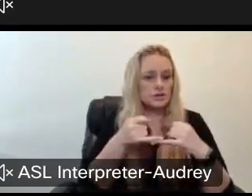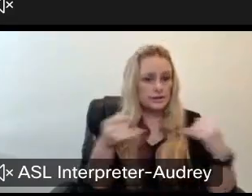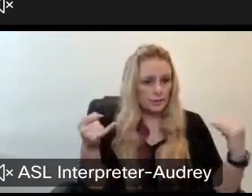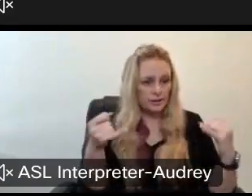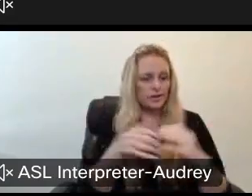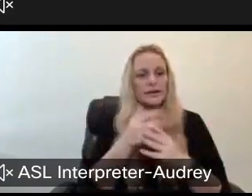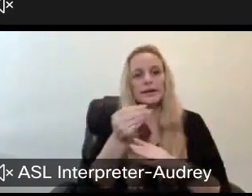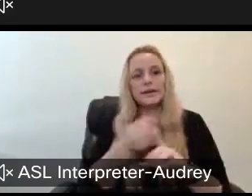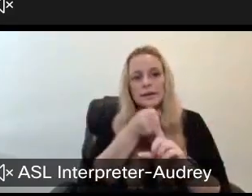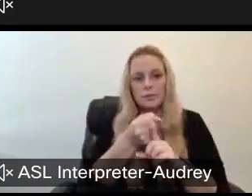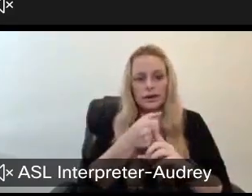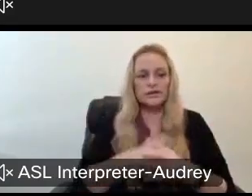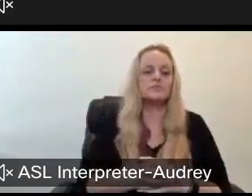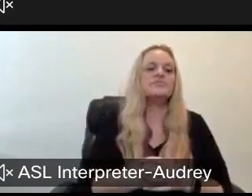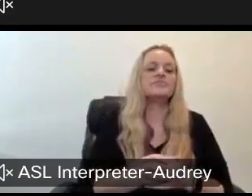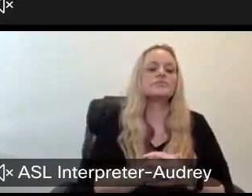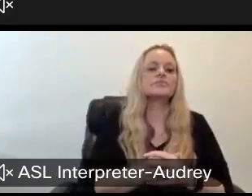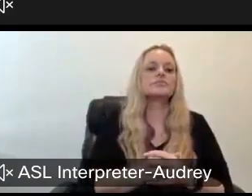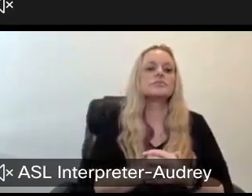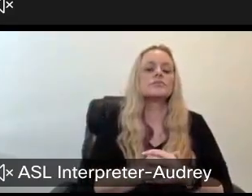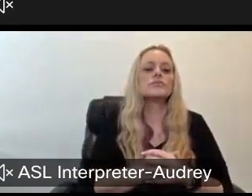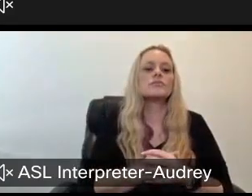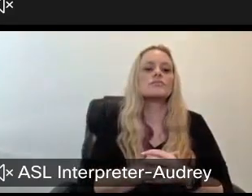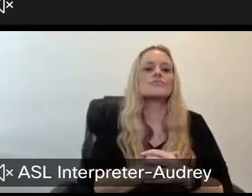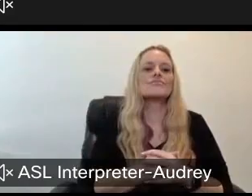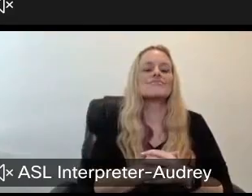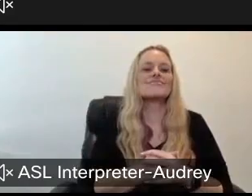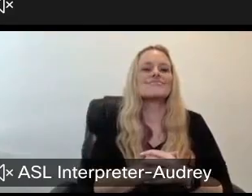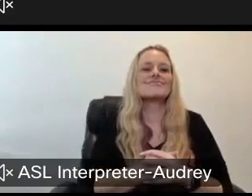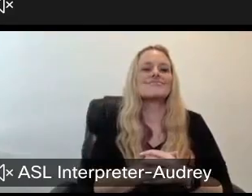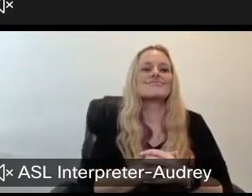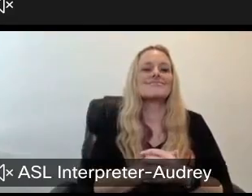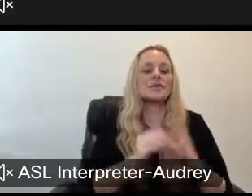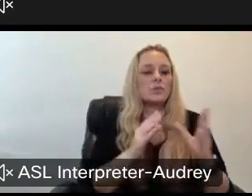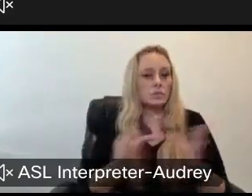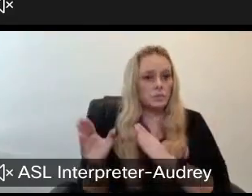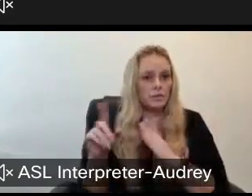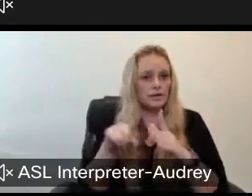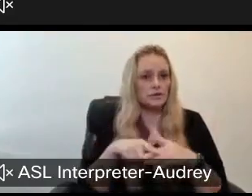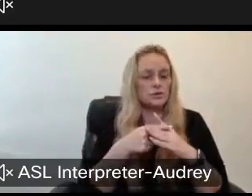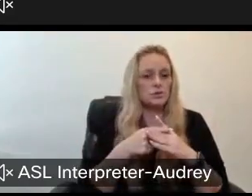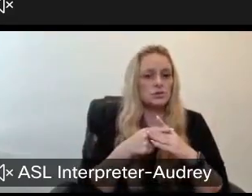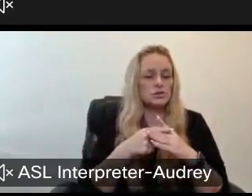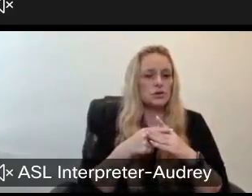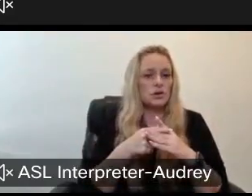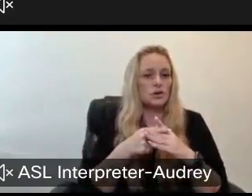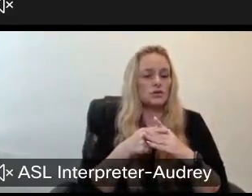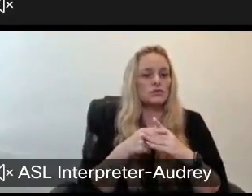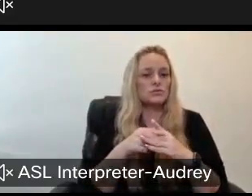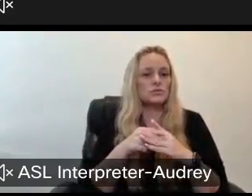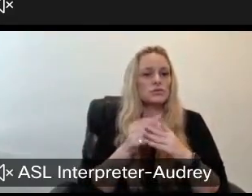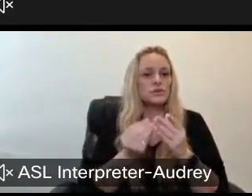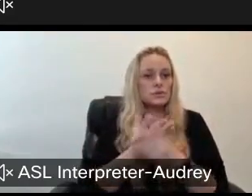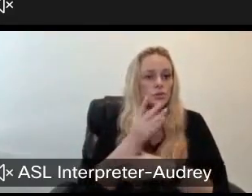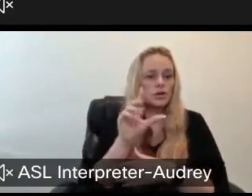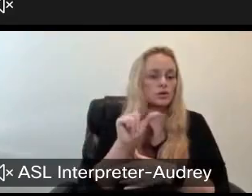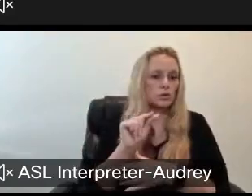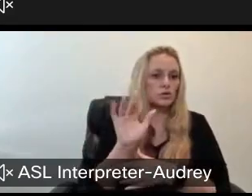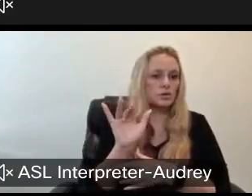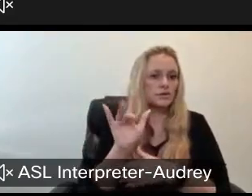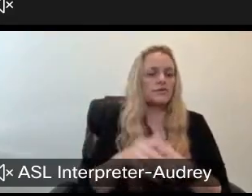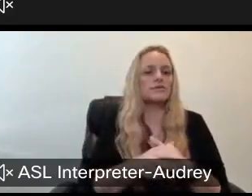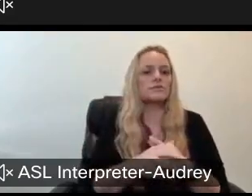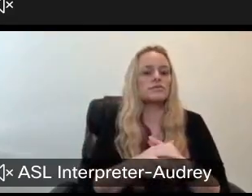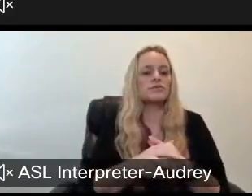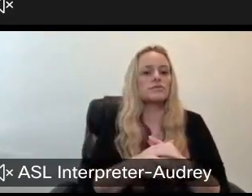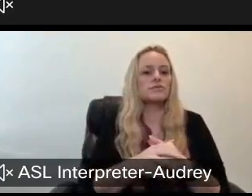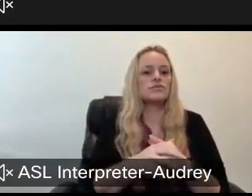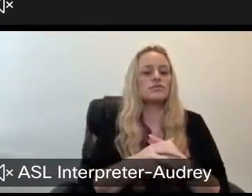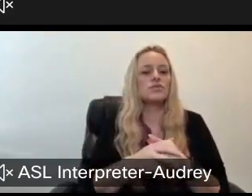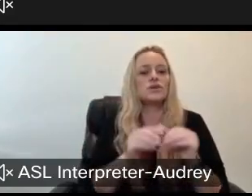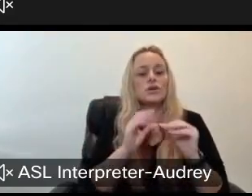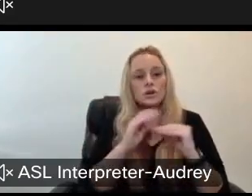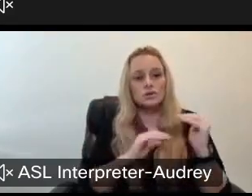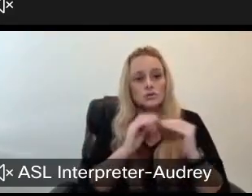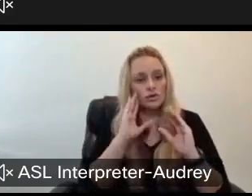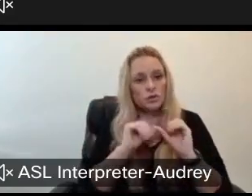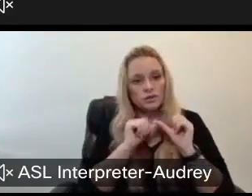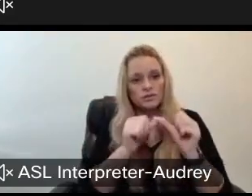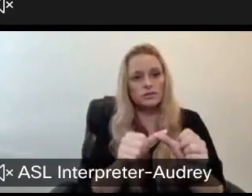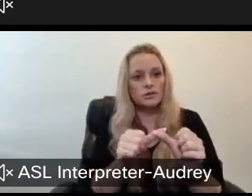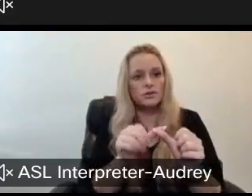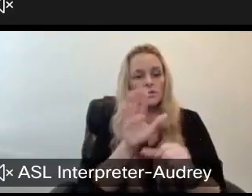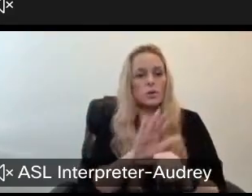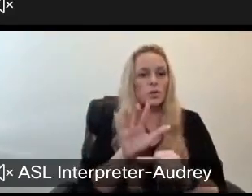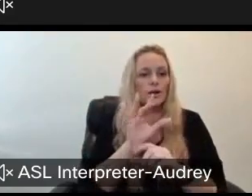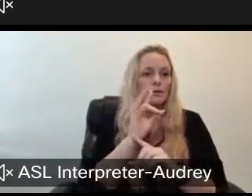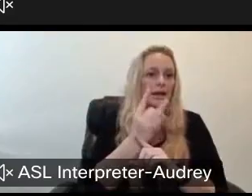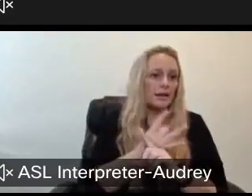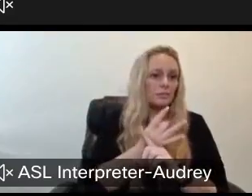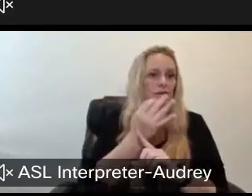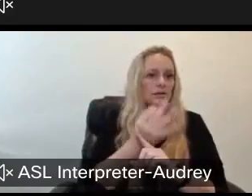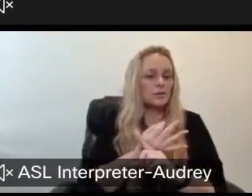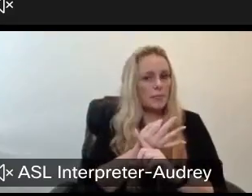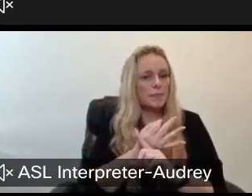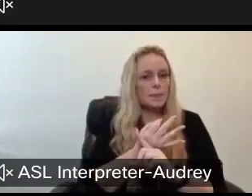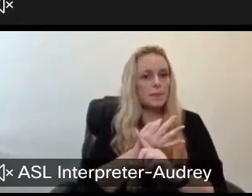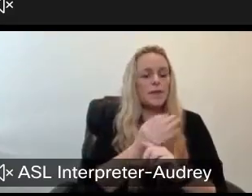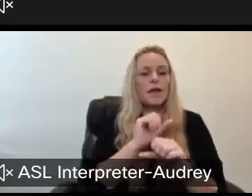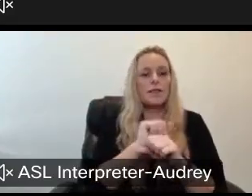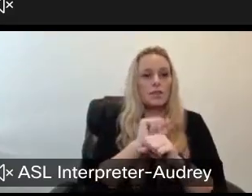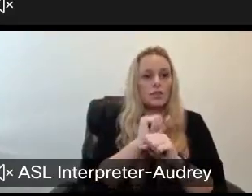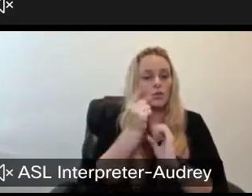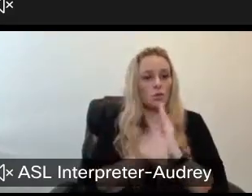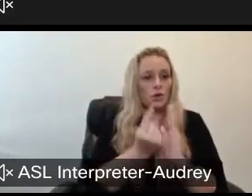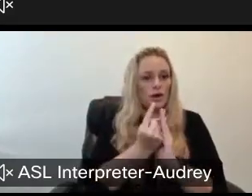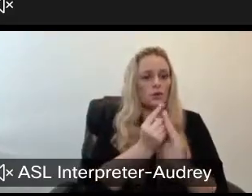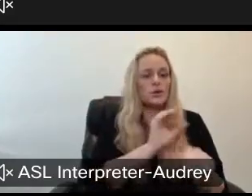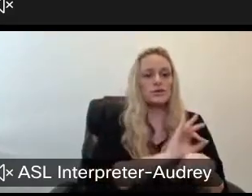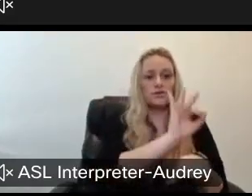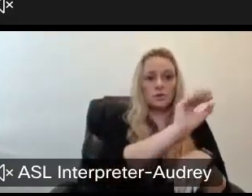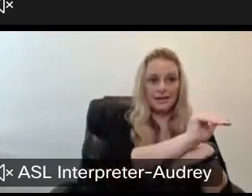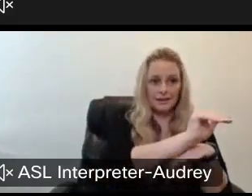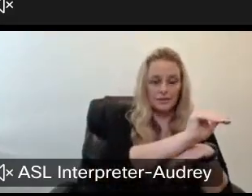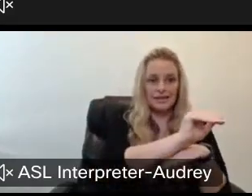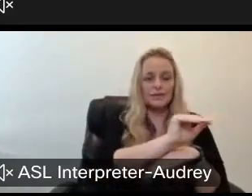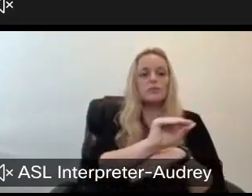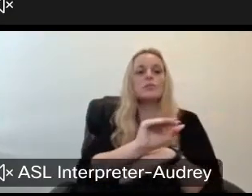So we're looking at start of late spring of 2025. Duration of construction will be approximately eight to nine months, and the work hours are from 09:00 P.M. to 05:00 A.M..